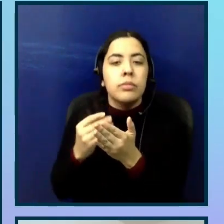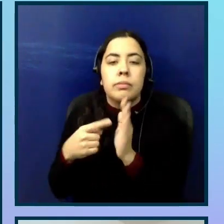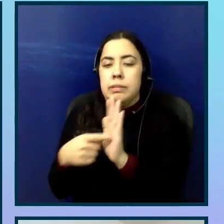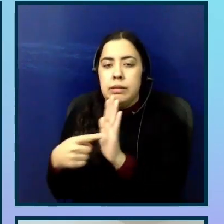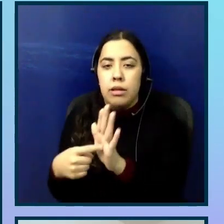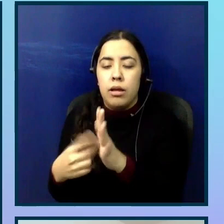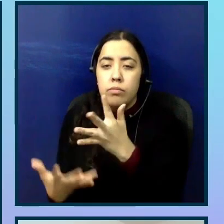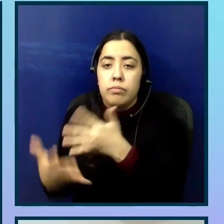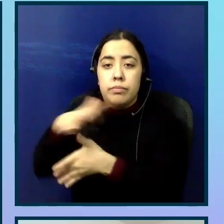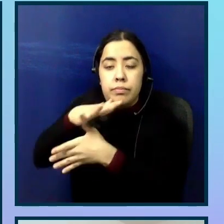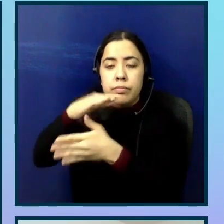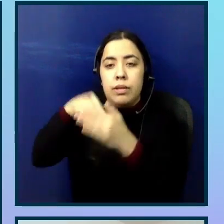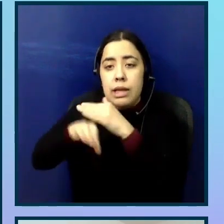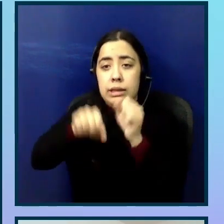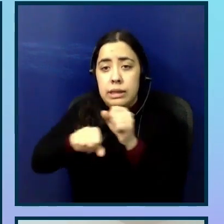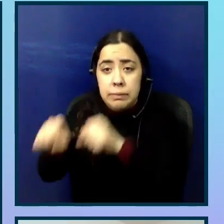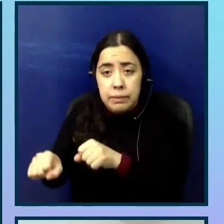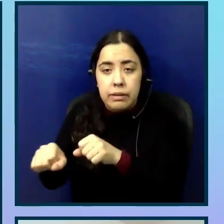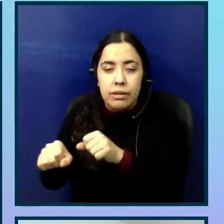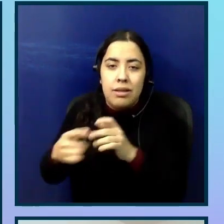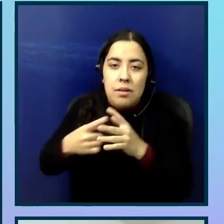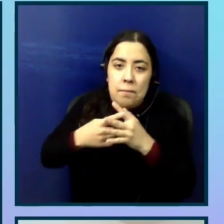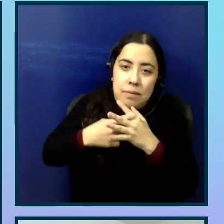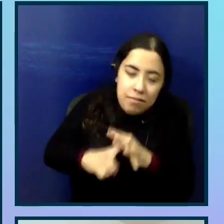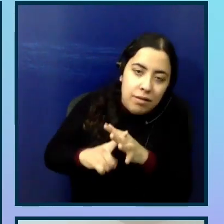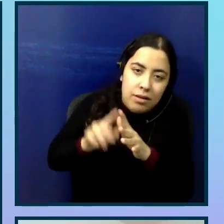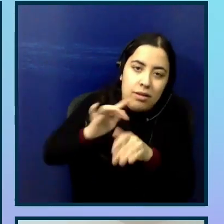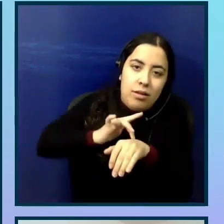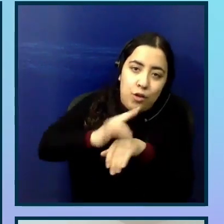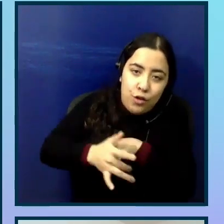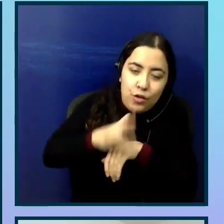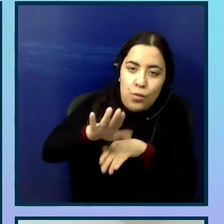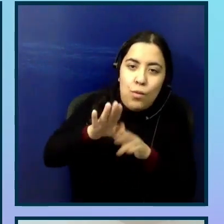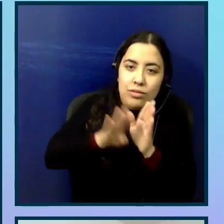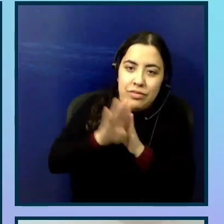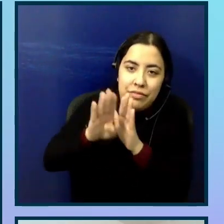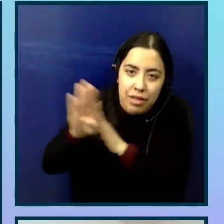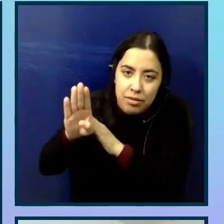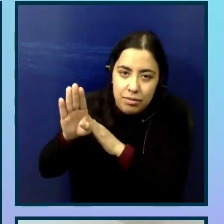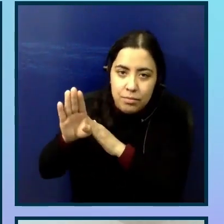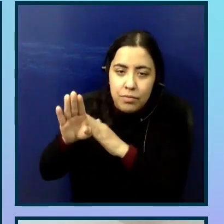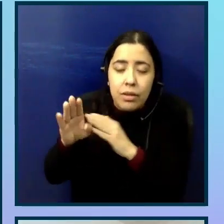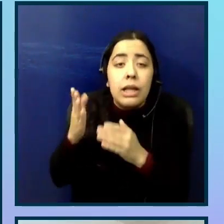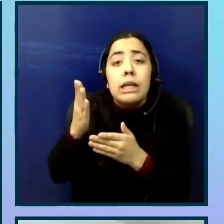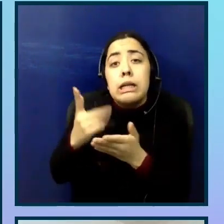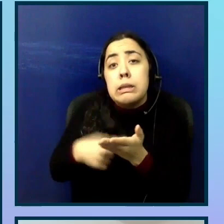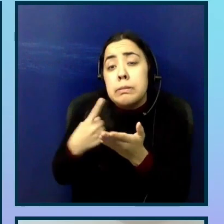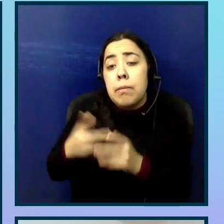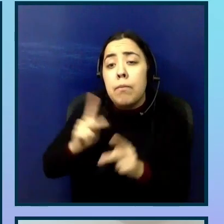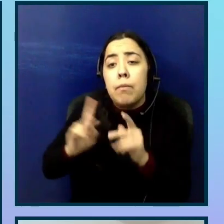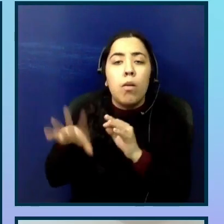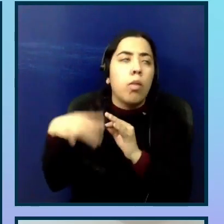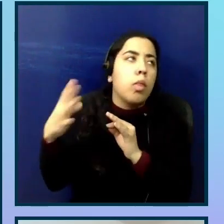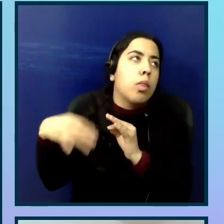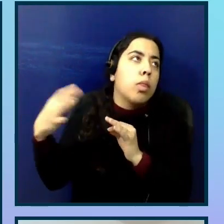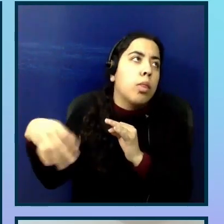at the first stage of development. It can't be something that's pushed off until time is available. There were many instances